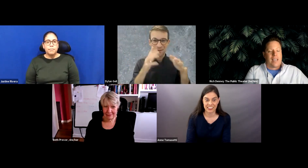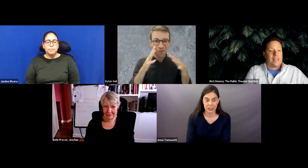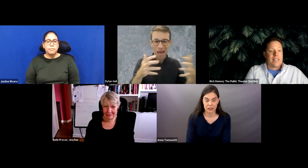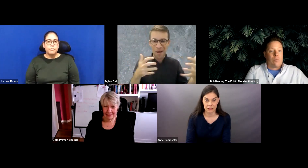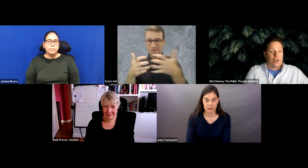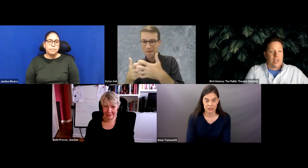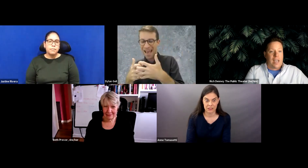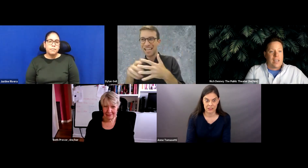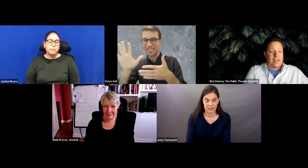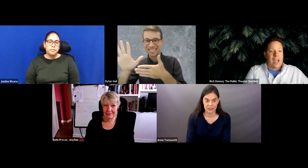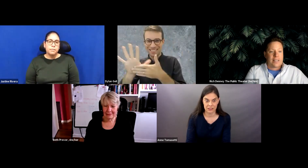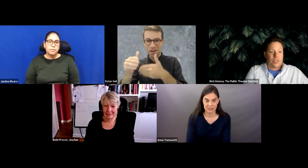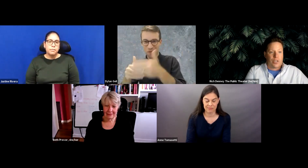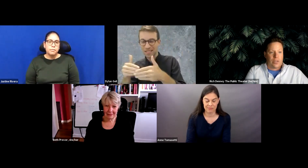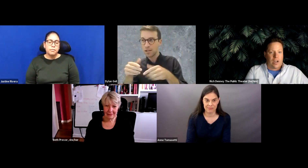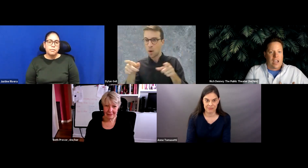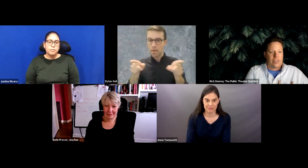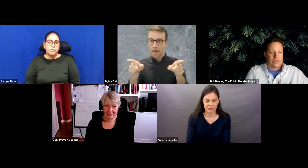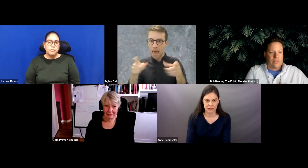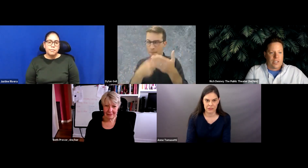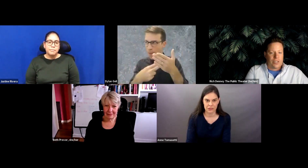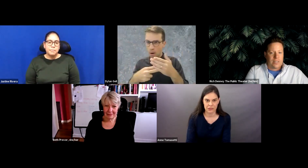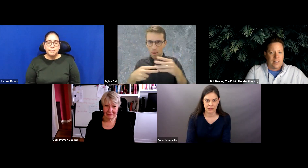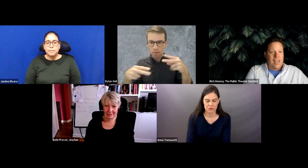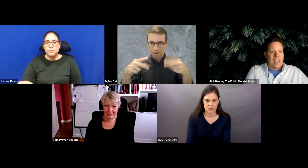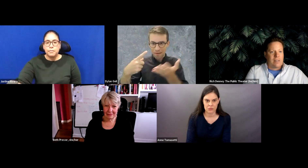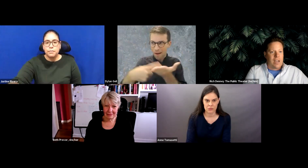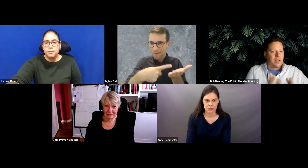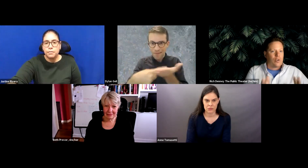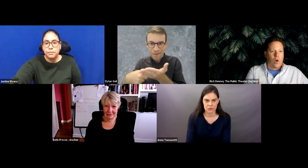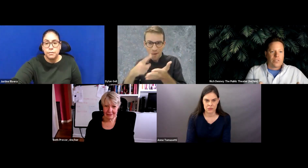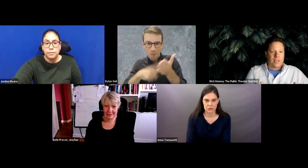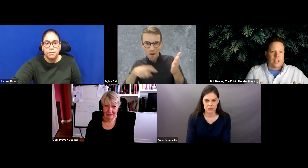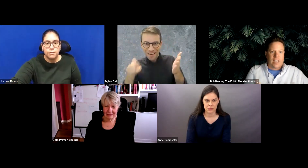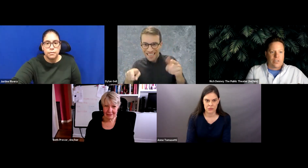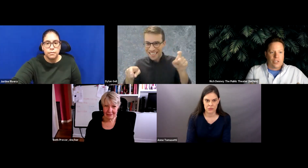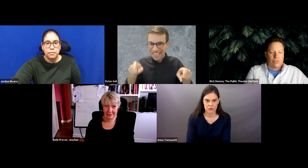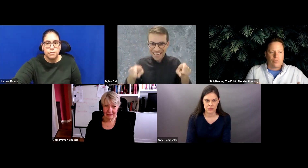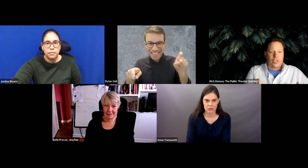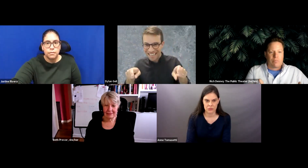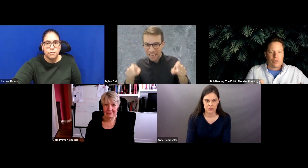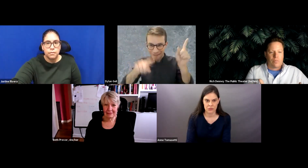again, teamwork and access to each other and having those conversations. And I'm going to quote David Chu, which I'm sure